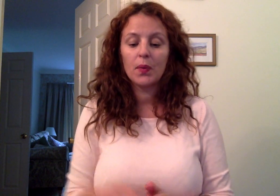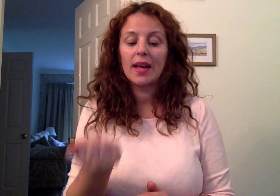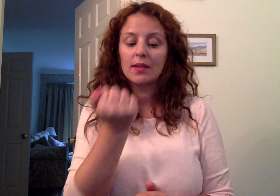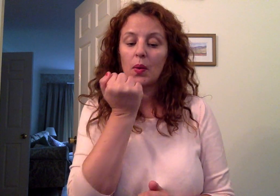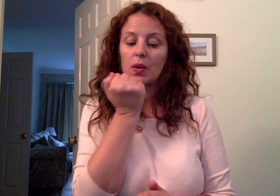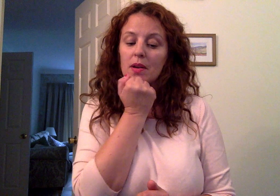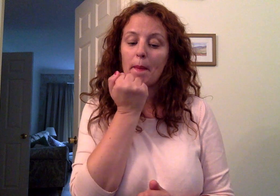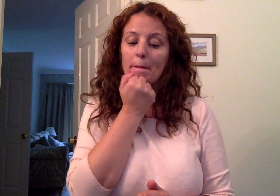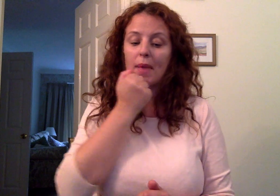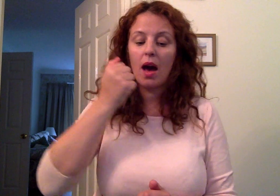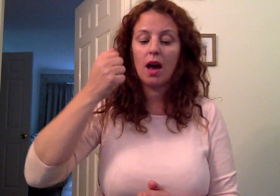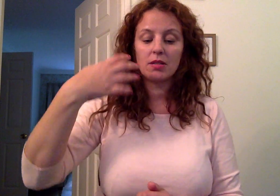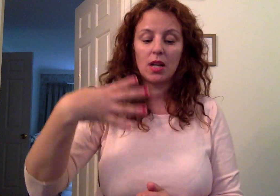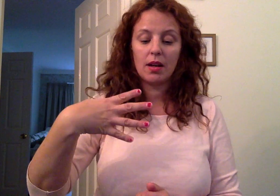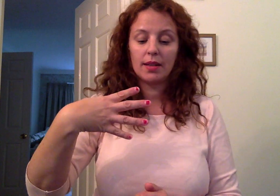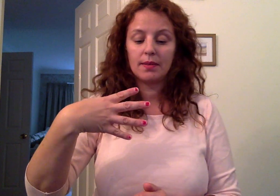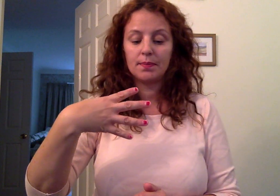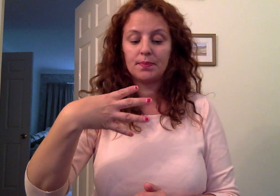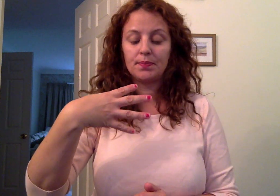Number 9